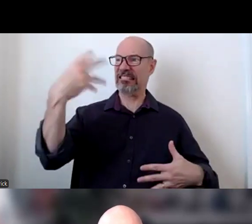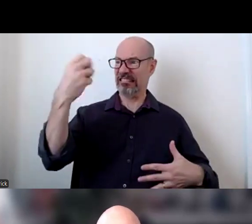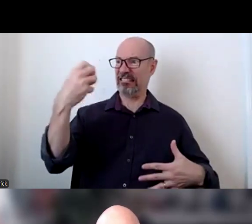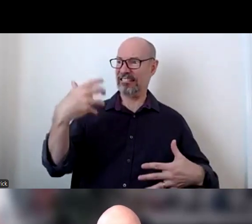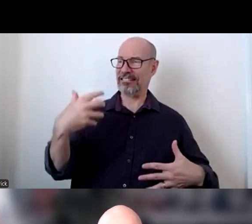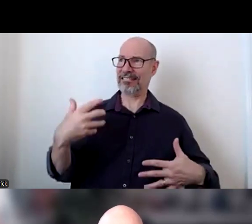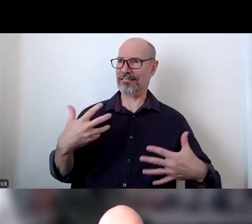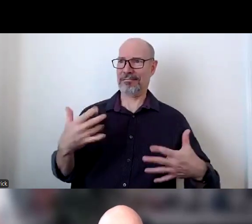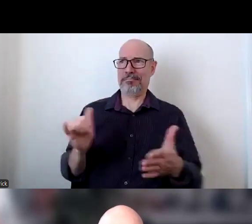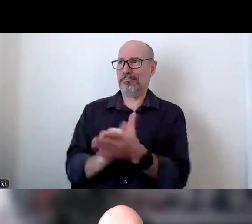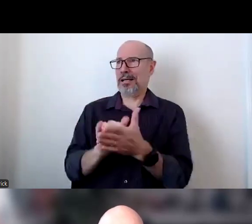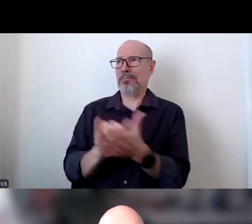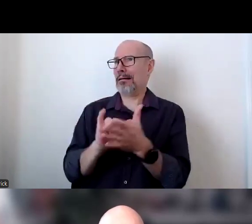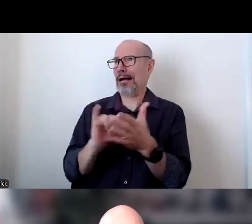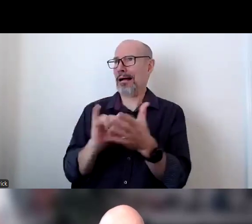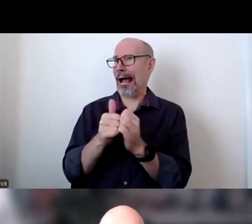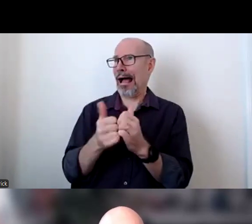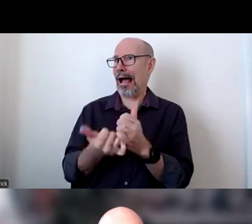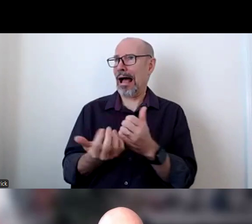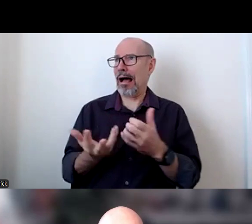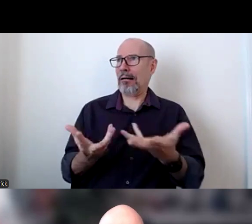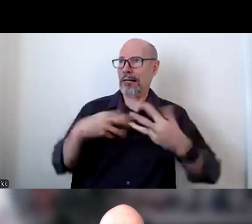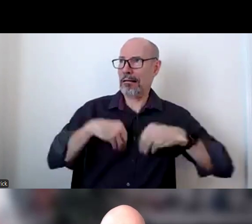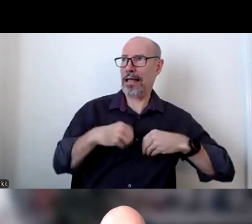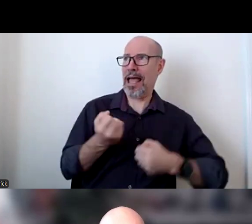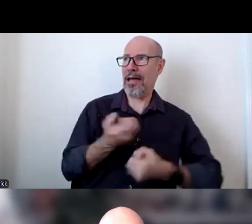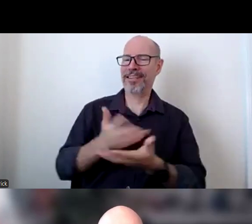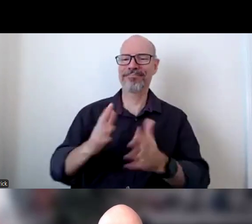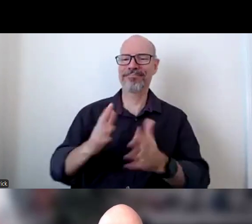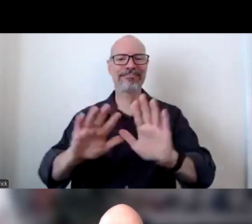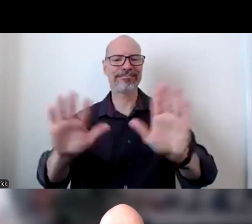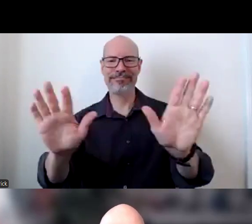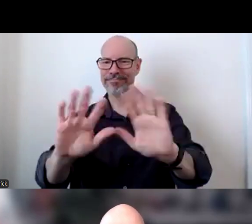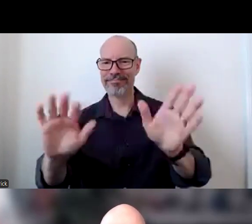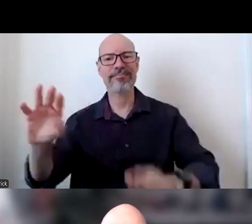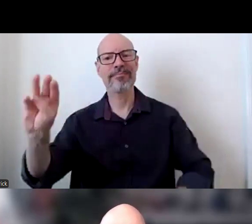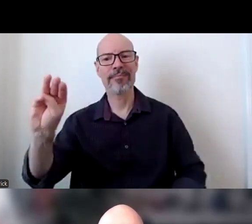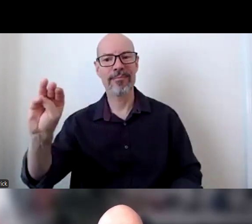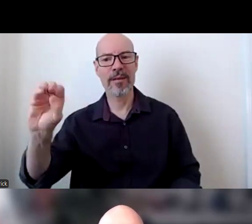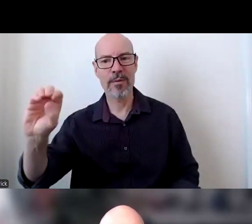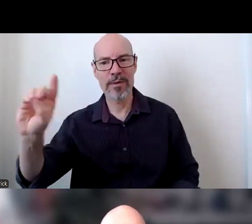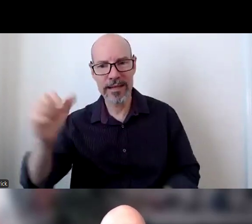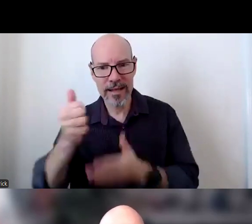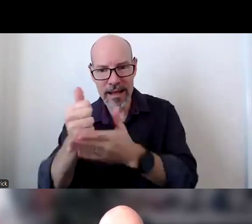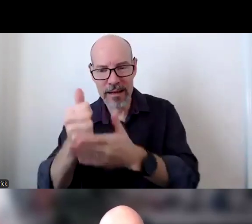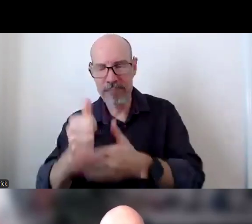you think, wow, this is a lot of information and how am I going You have MOD, you have MCDHH,